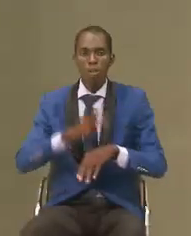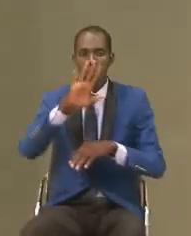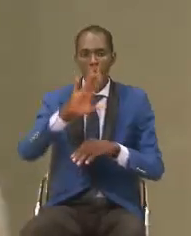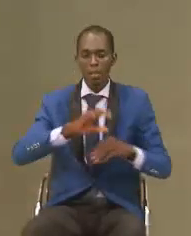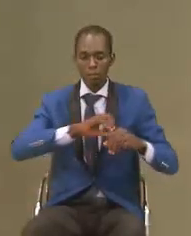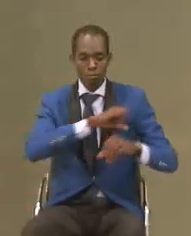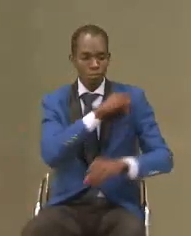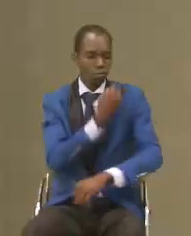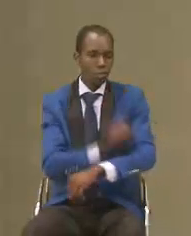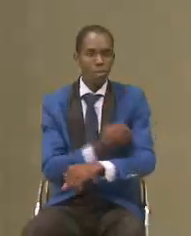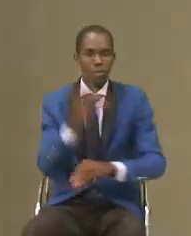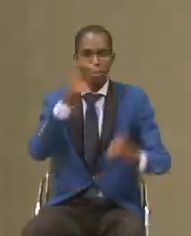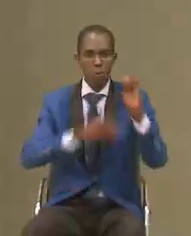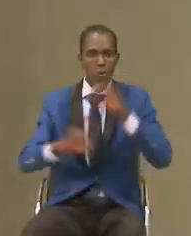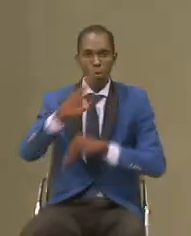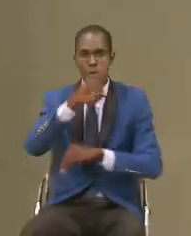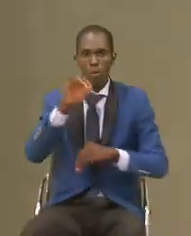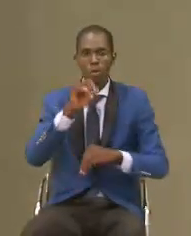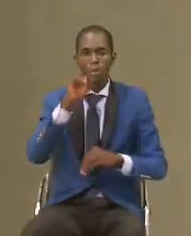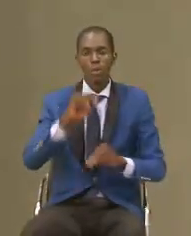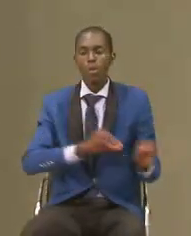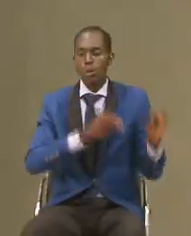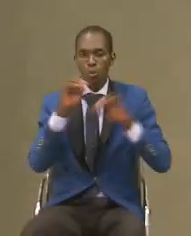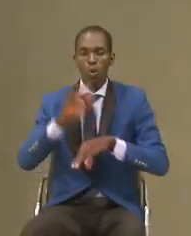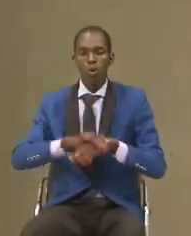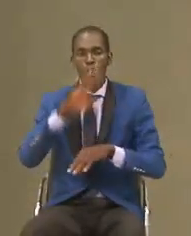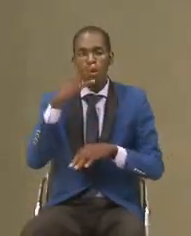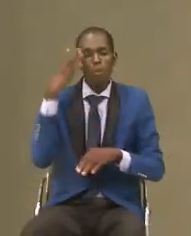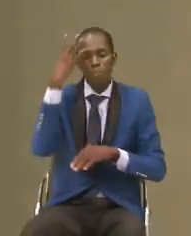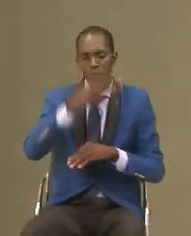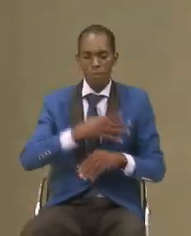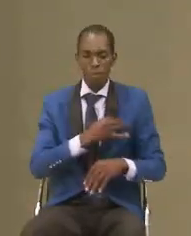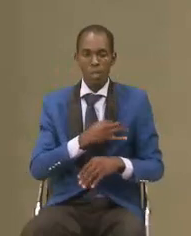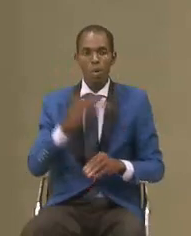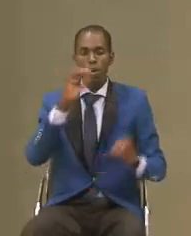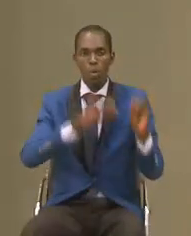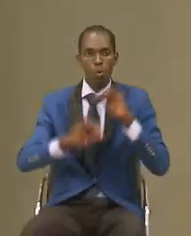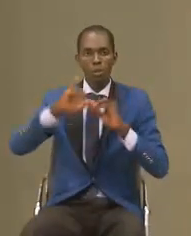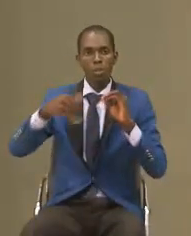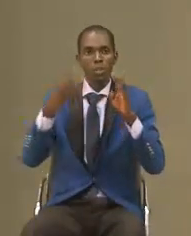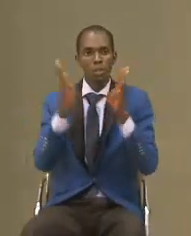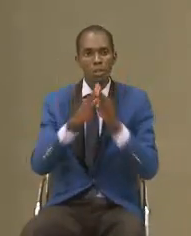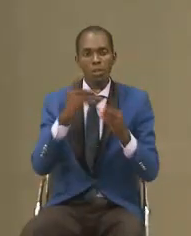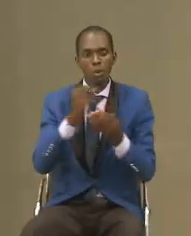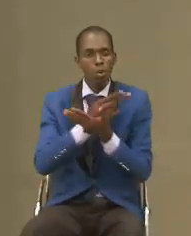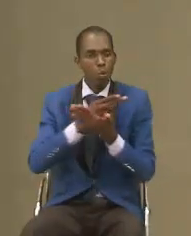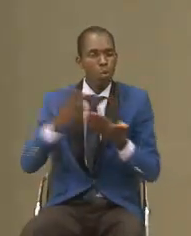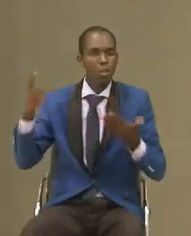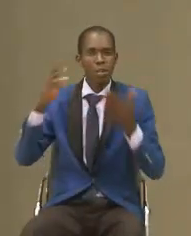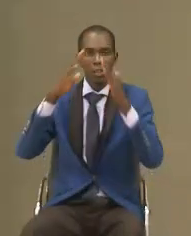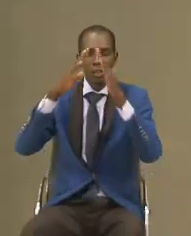but on thy strength oh zion put on that beautiful garment to jerusalem the holy city